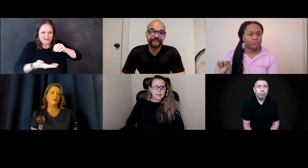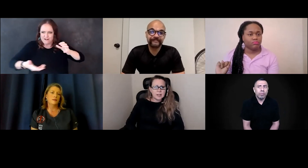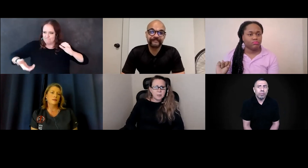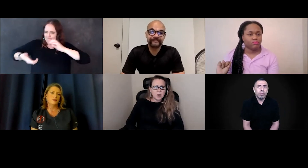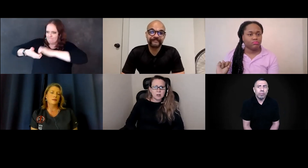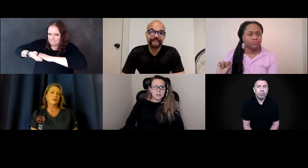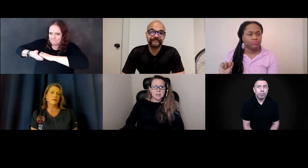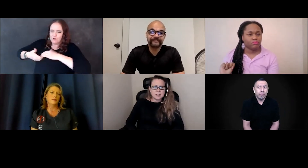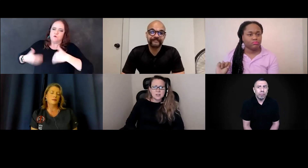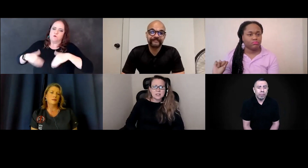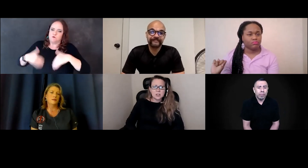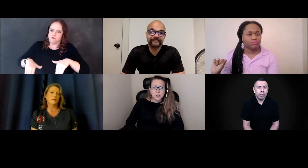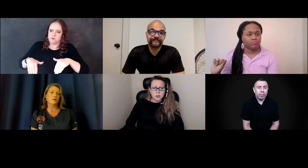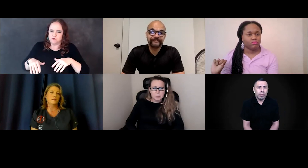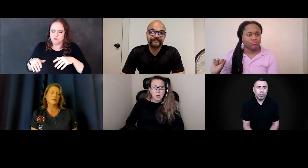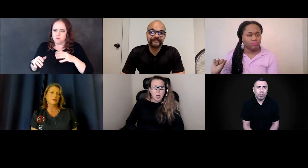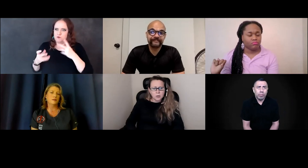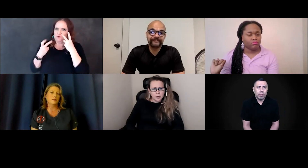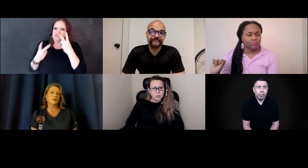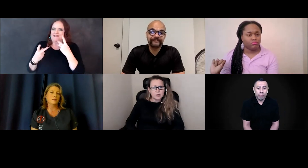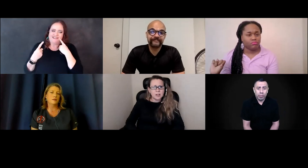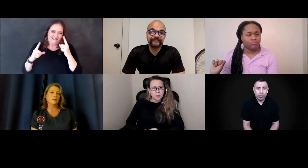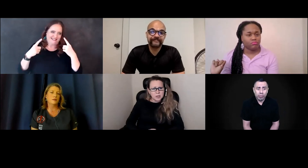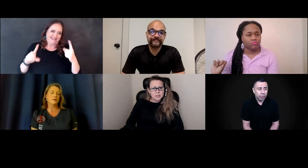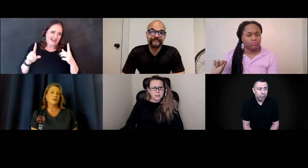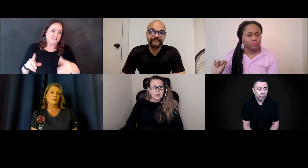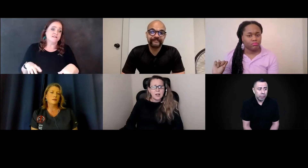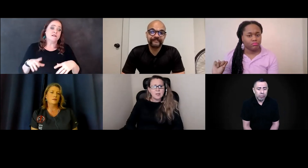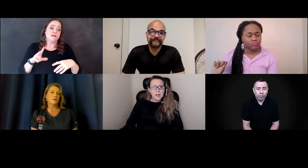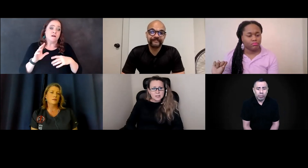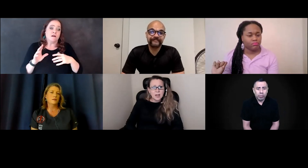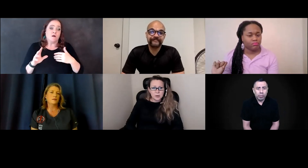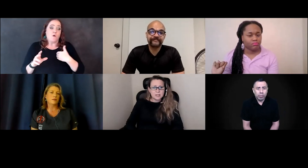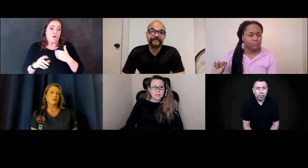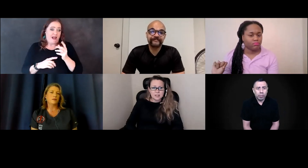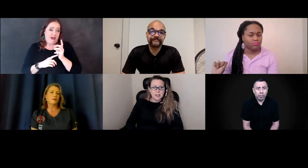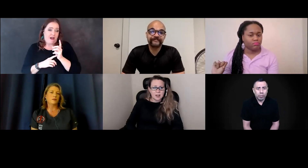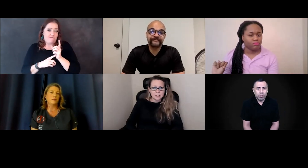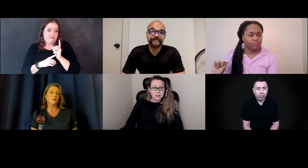And keeping all of this deaf-centered and partnering with the deaf person, that's how we see success.